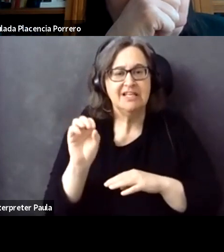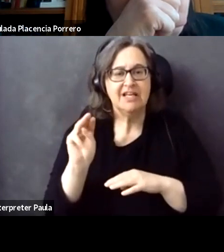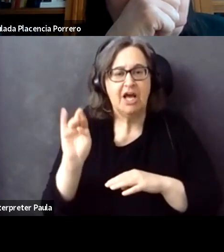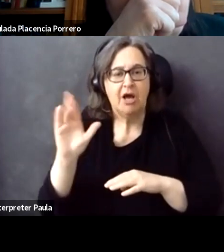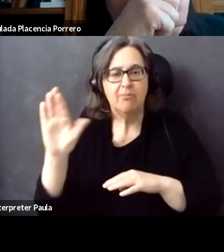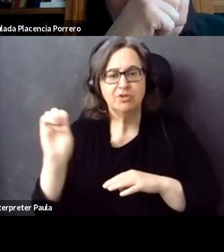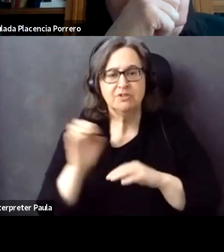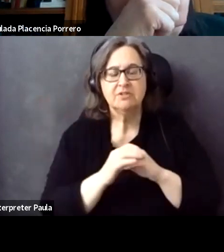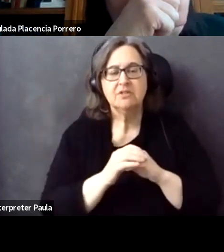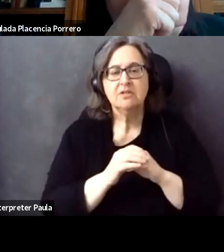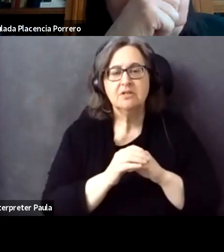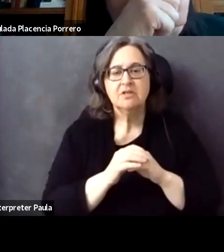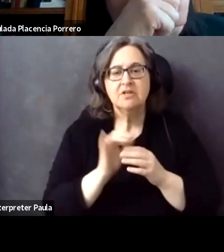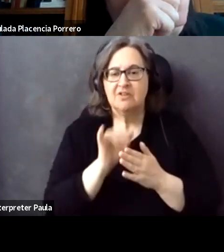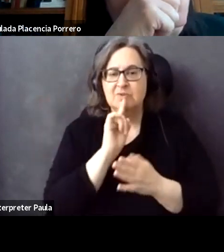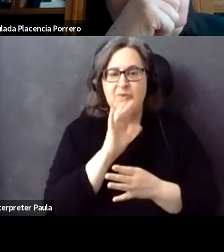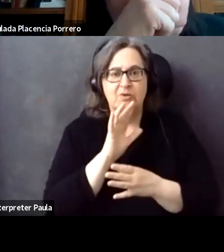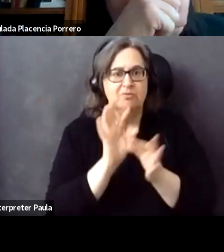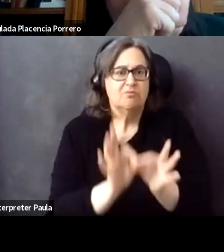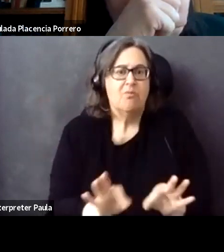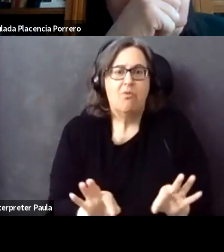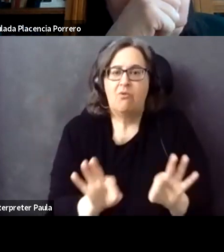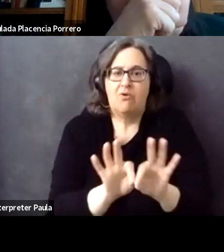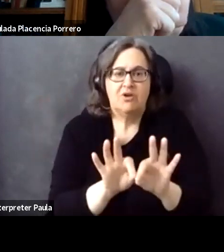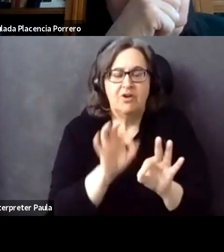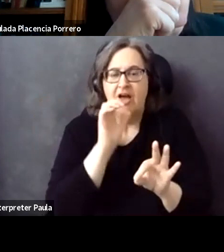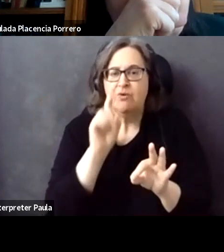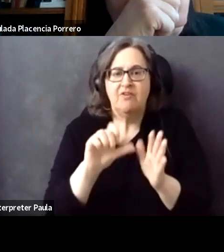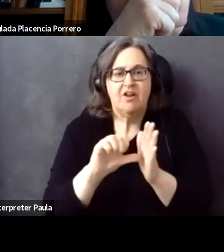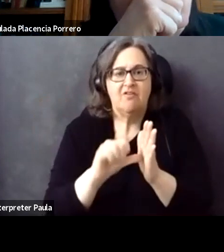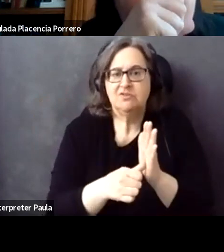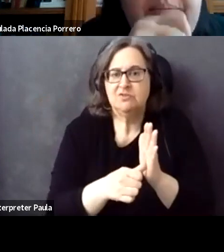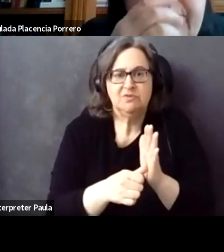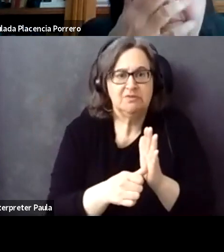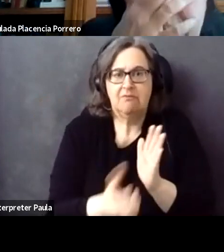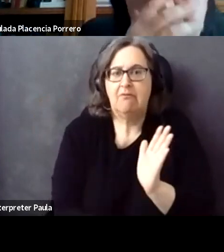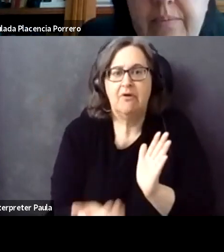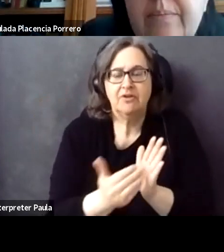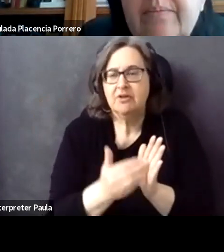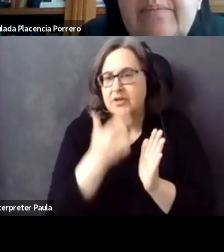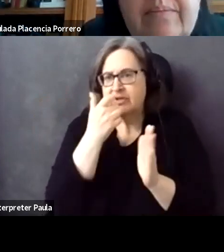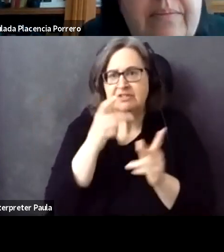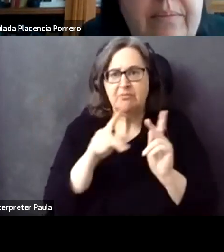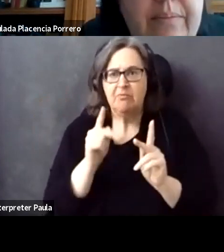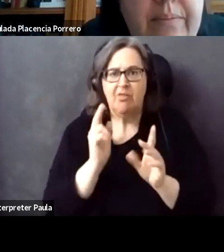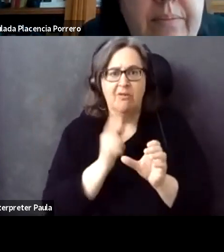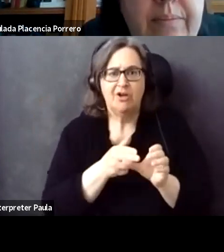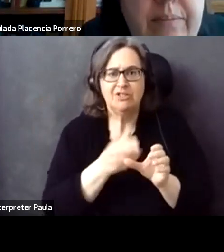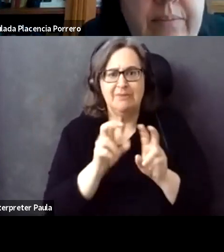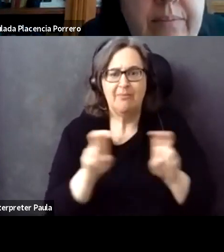say E-communication, especially on E-commerce today. This has a massive importance. I